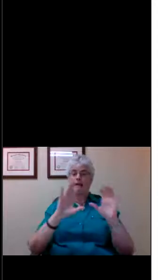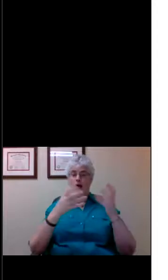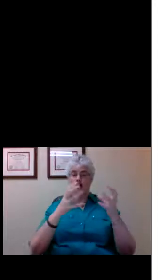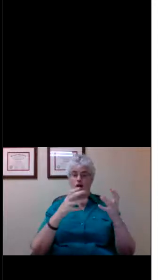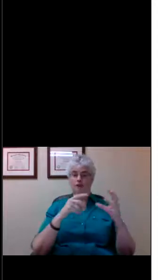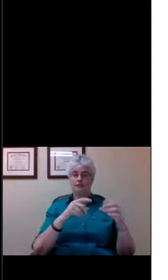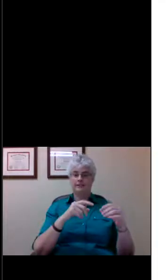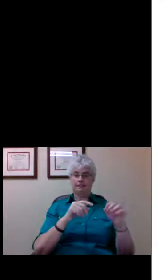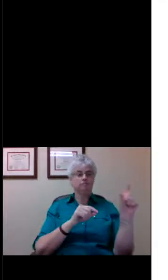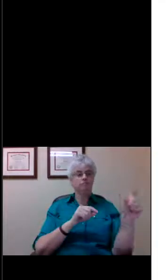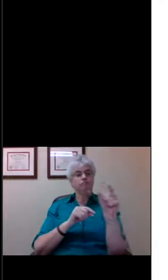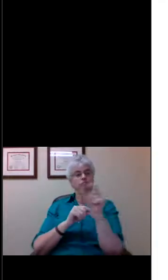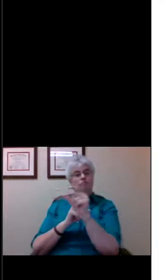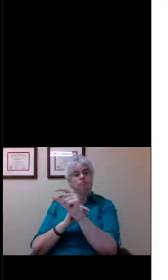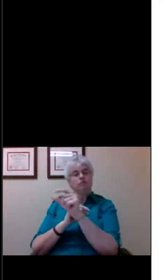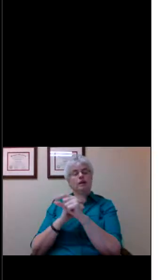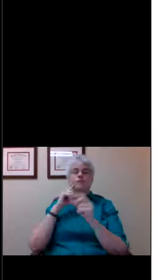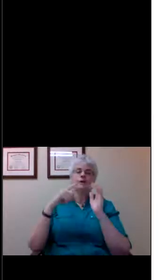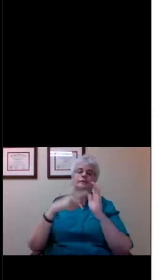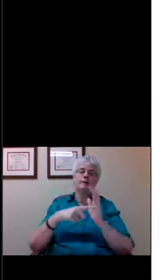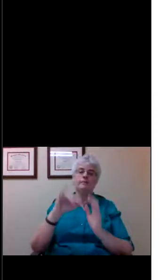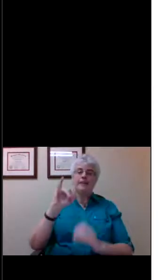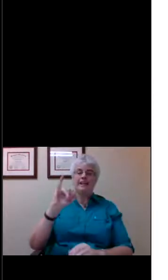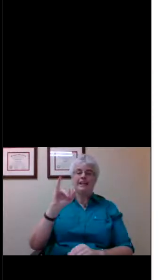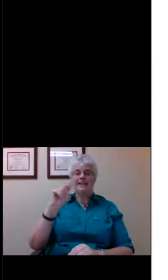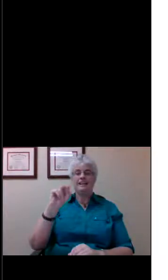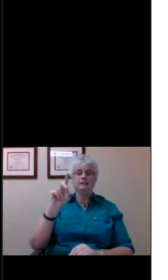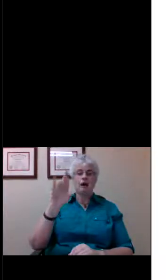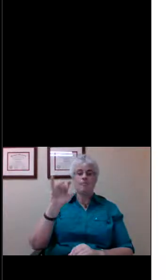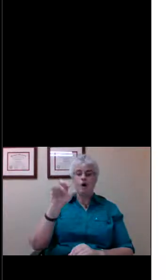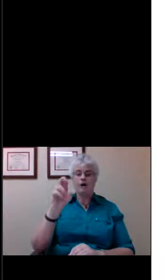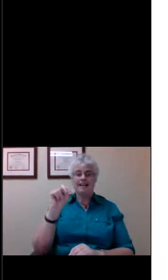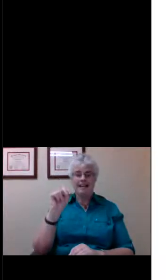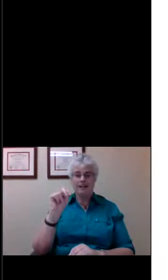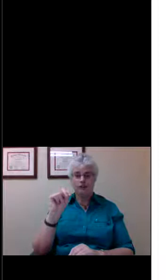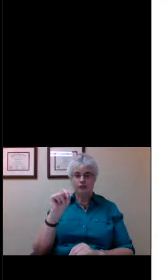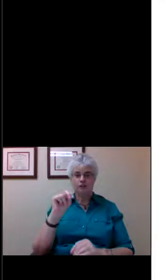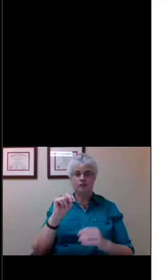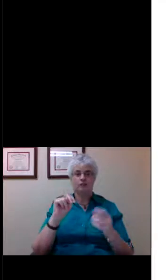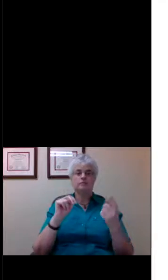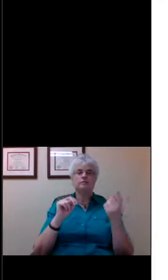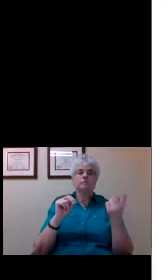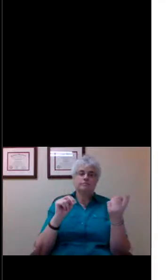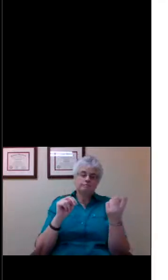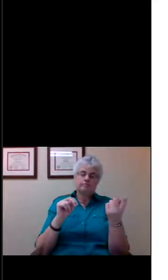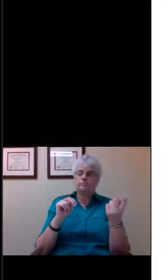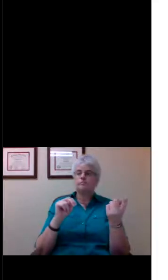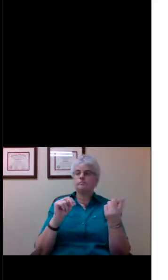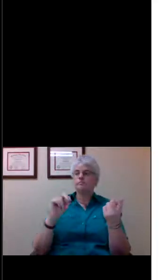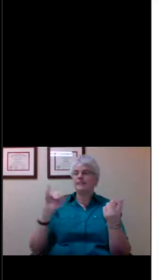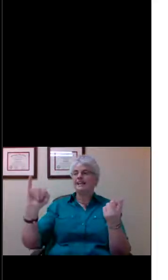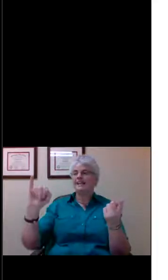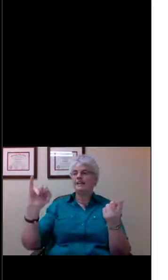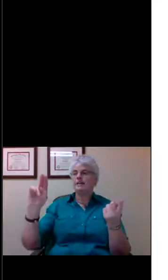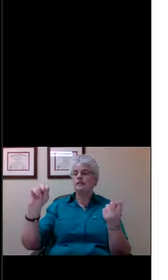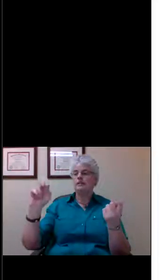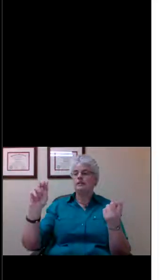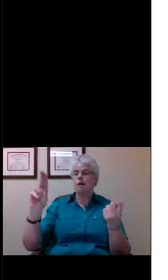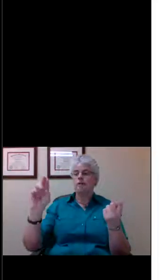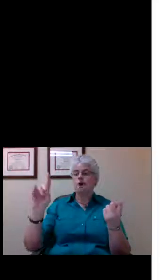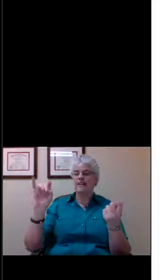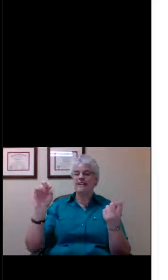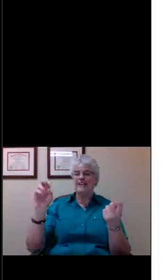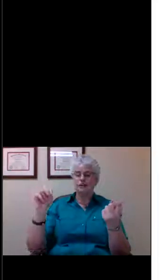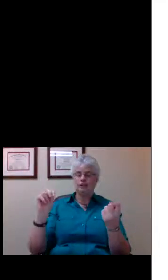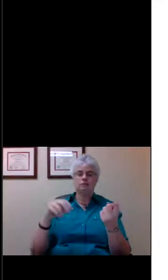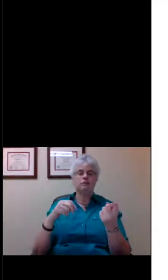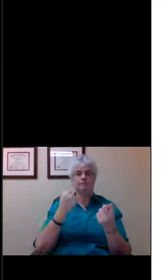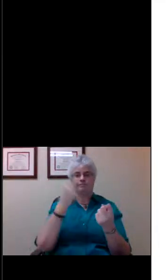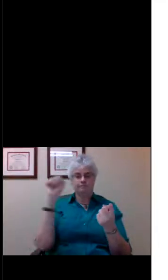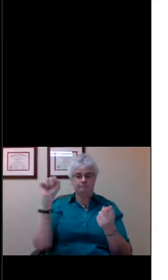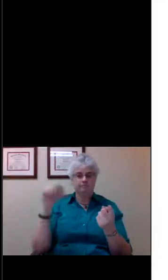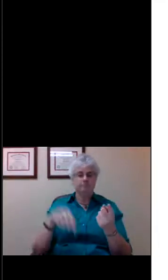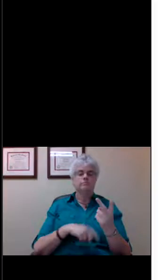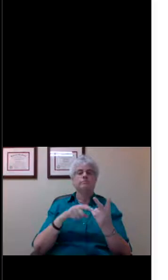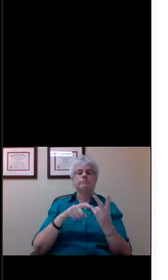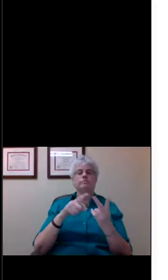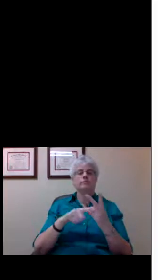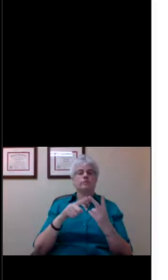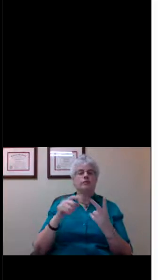And their categories that they had were like- "insubordination" was one of the